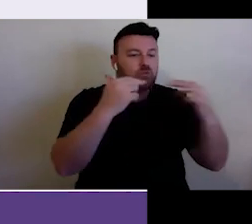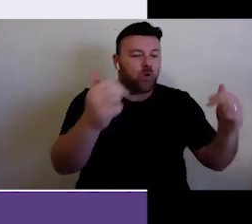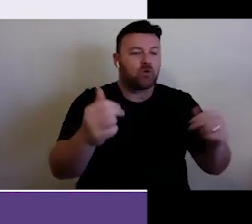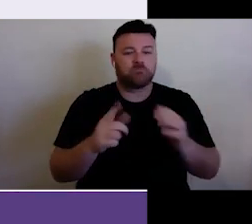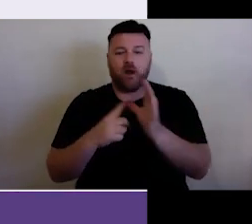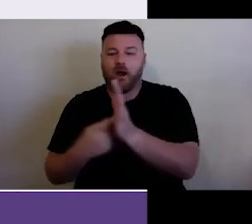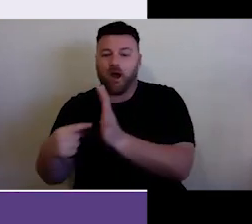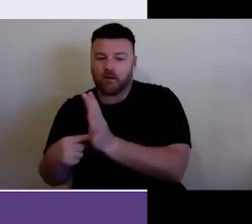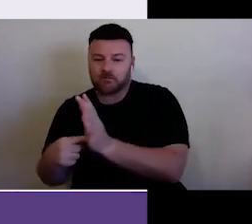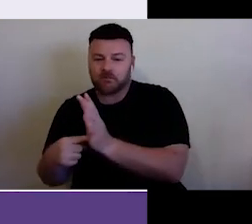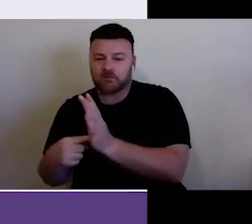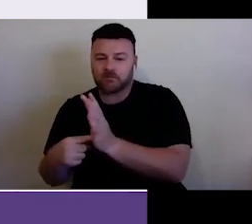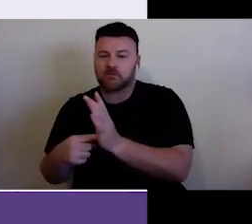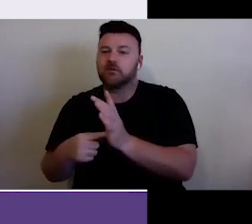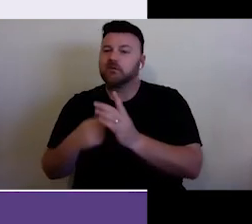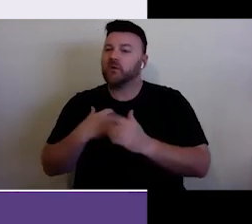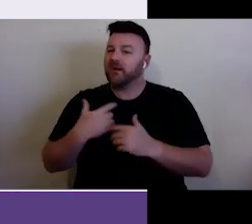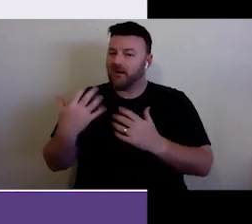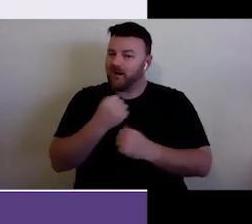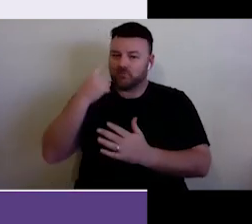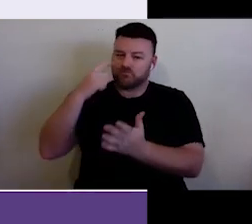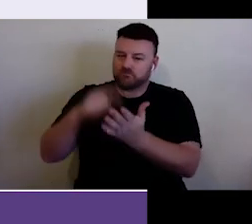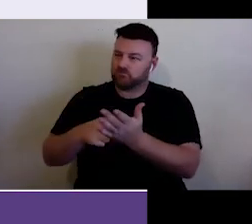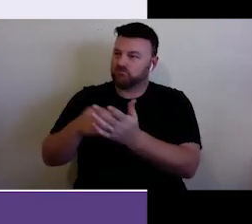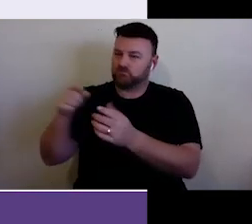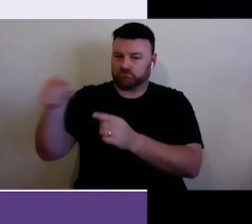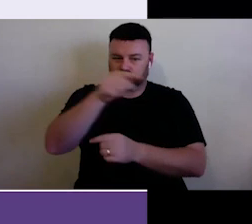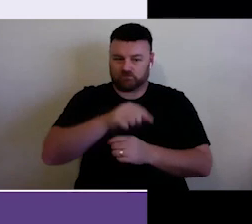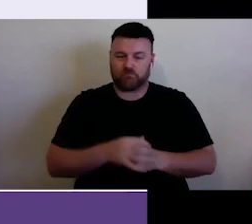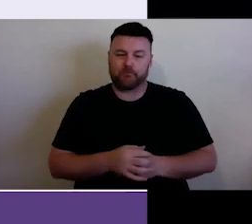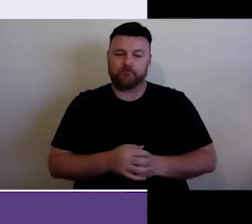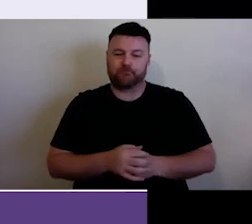comes from country. Eight is benefit sharing. Indigenous people have the